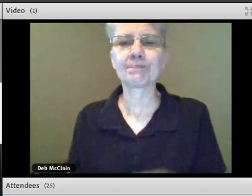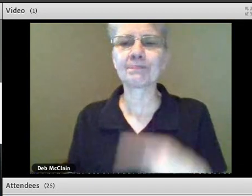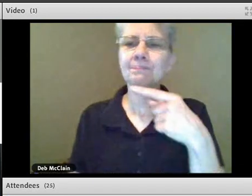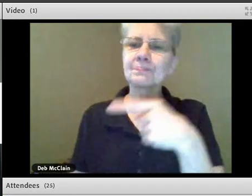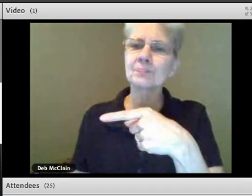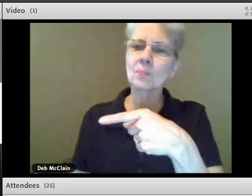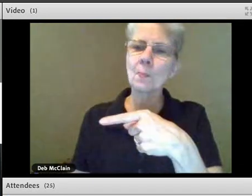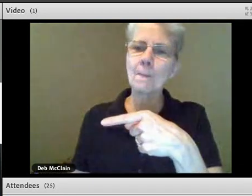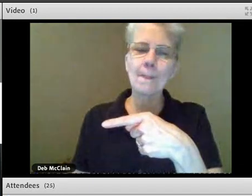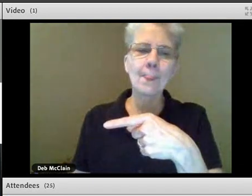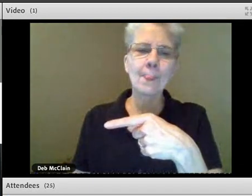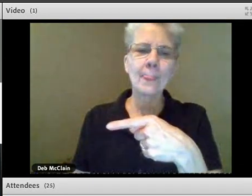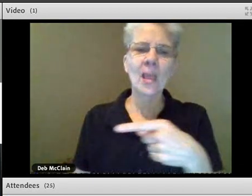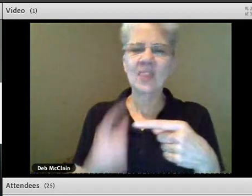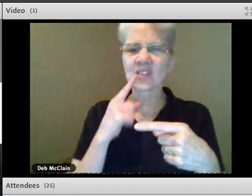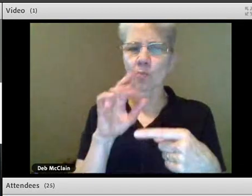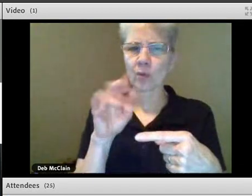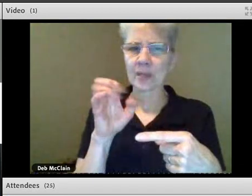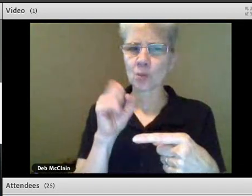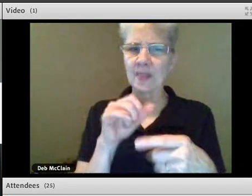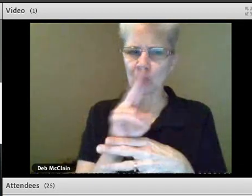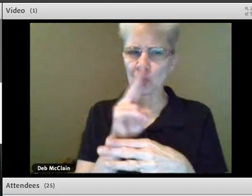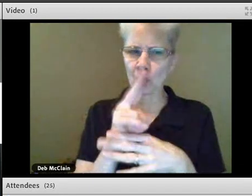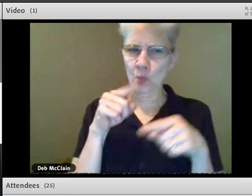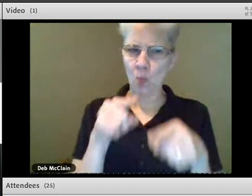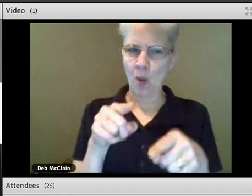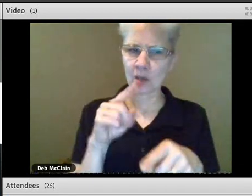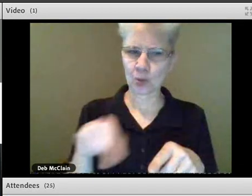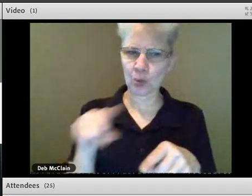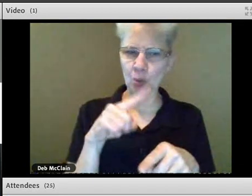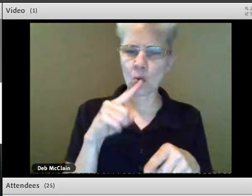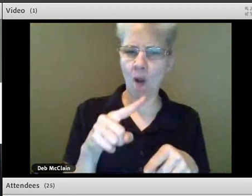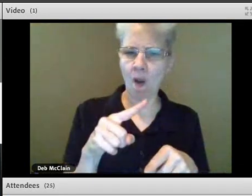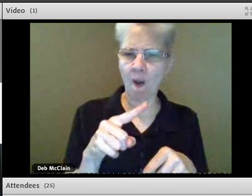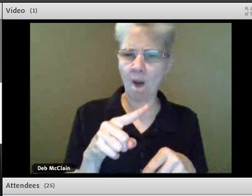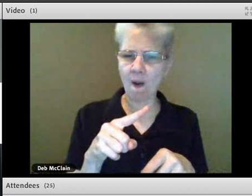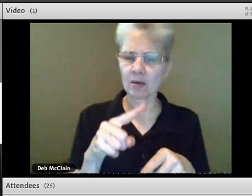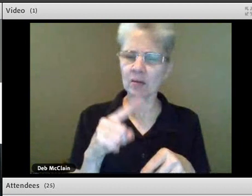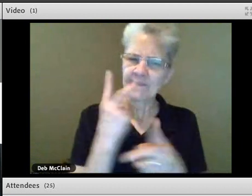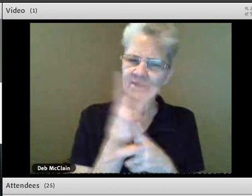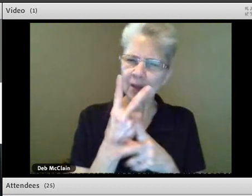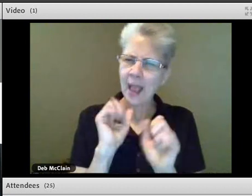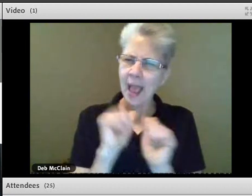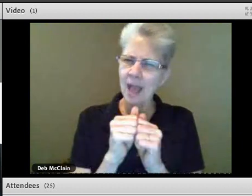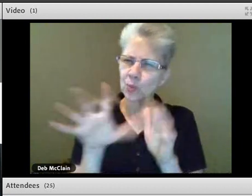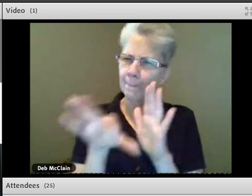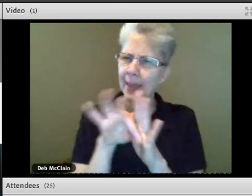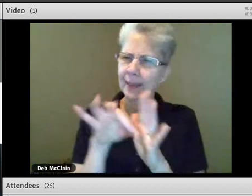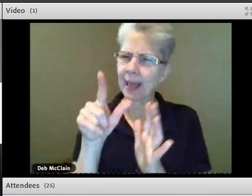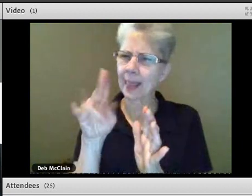So here is a couple resources that you can use while you're planning for an LMS or how to choose one,